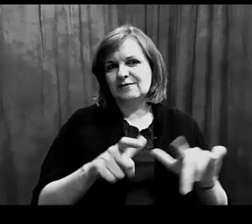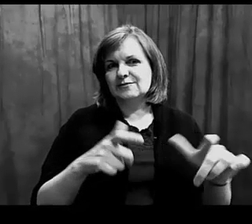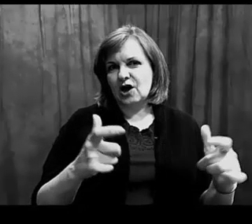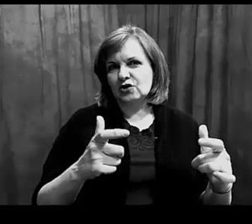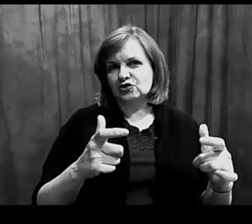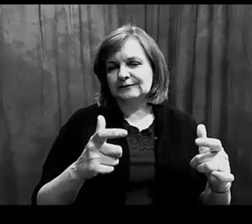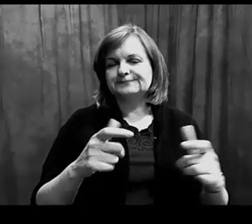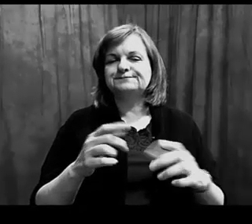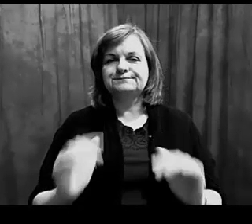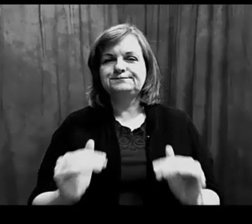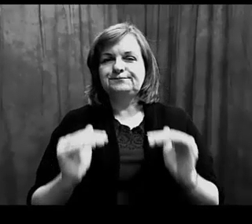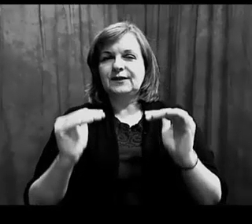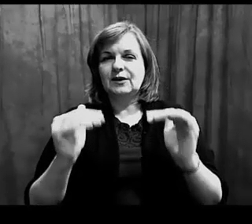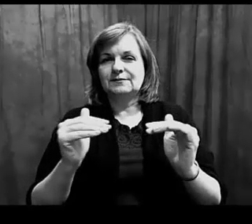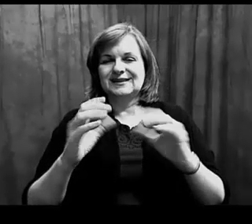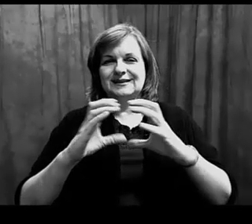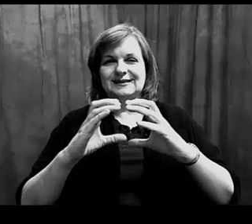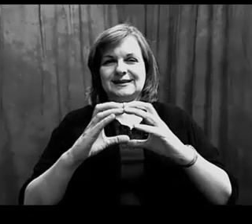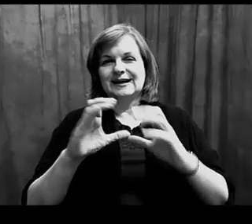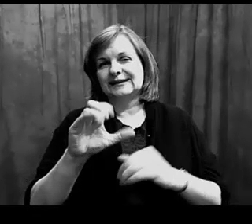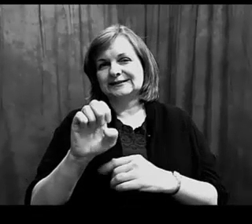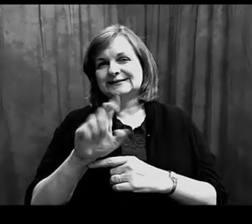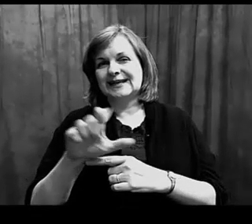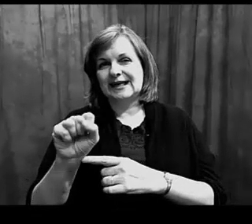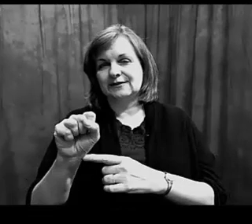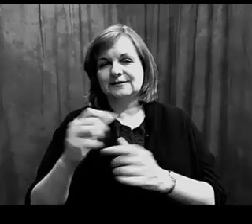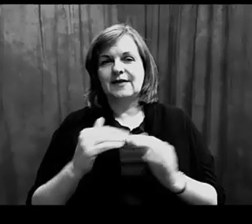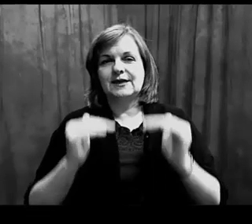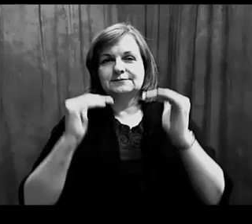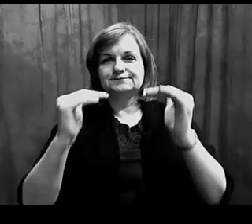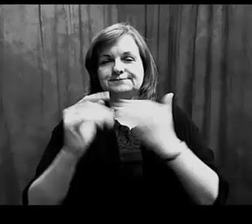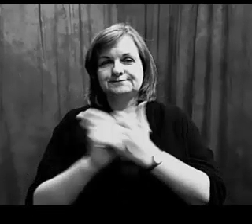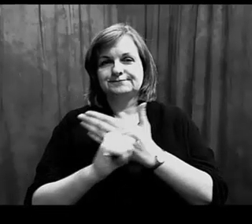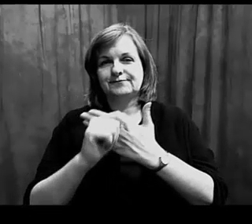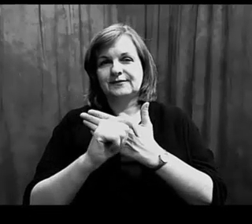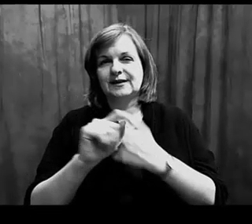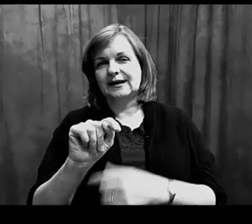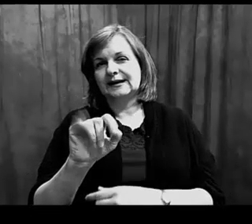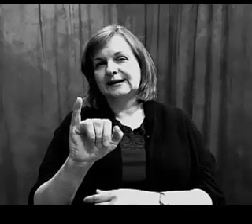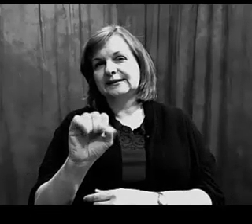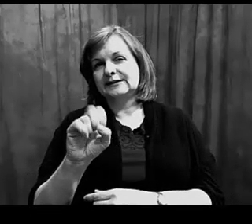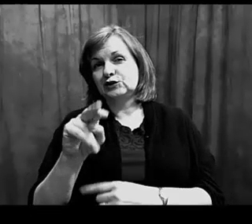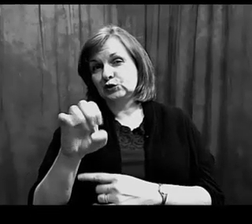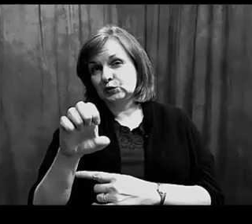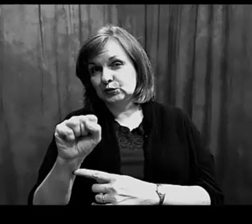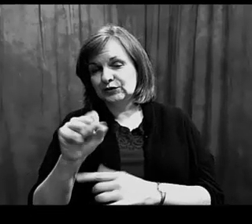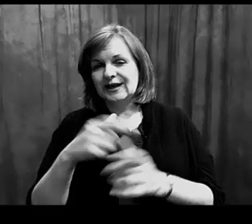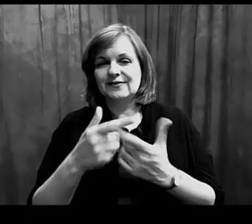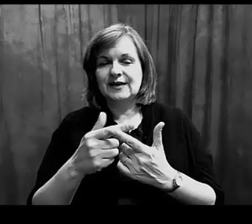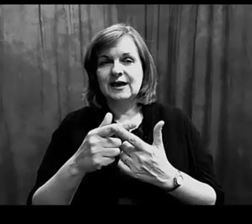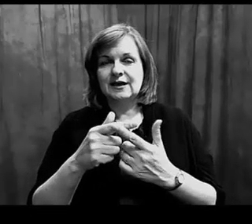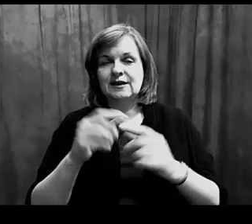macromolecules - macro meaning large - so we'll look at building large molecules we will build up